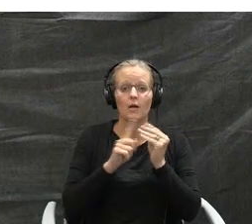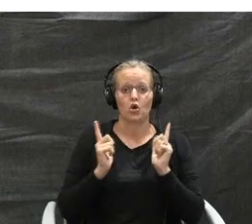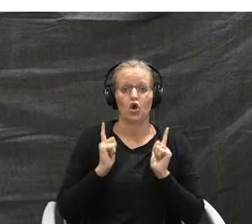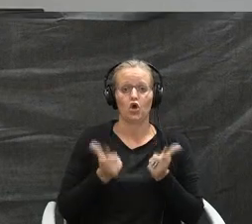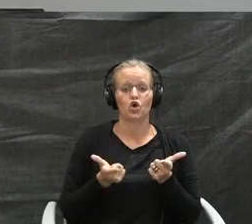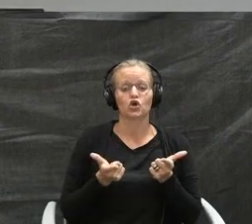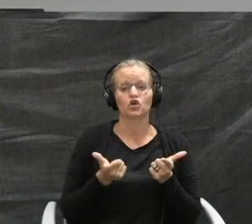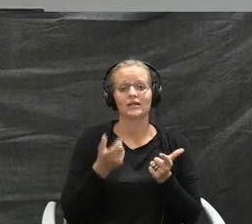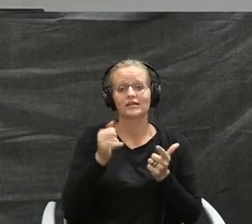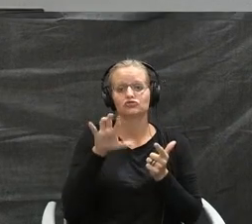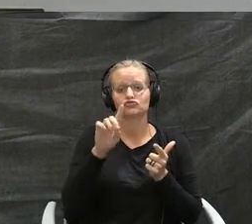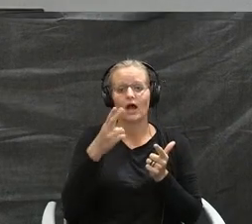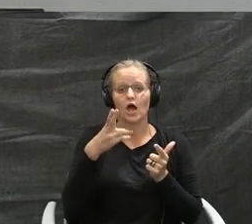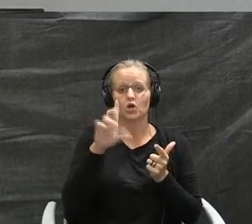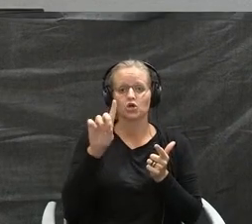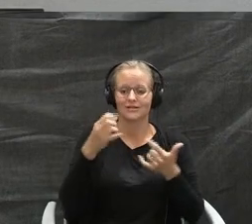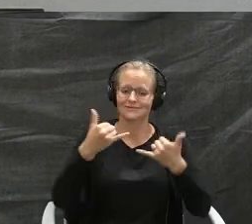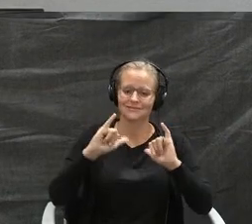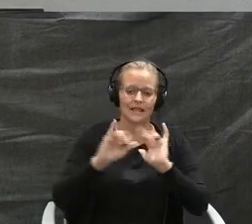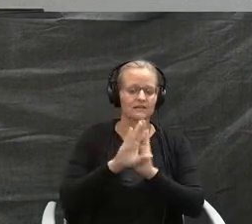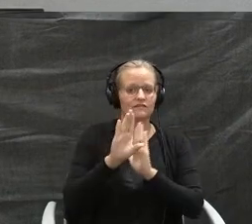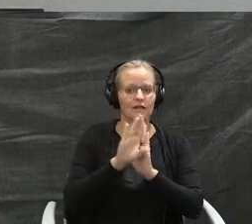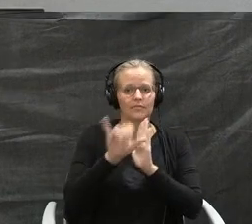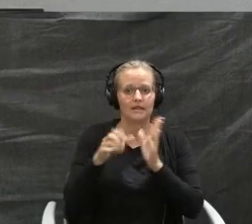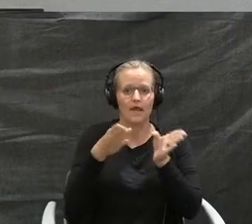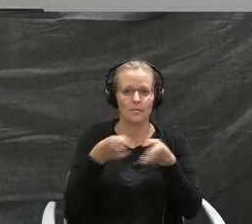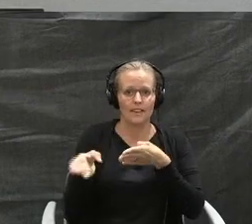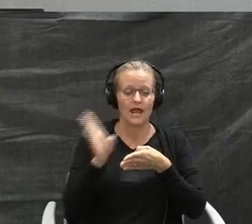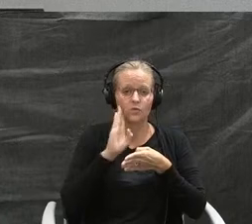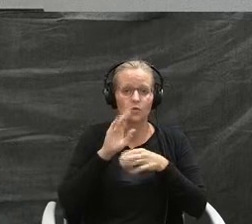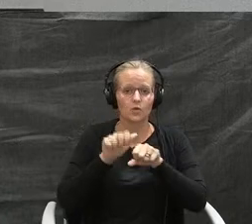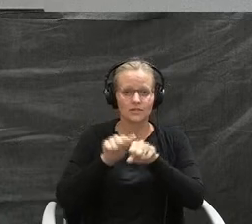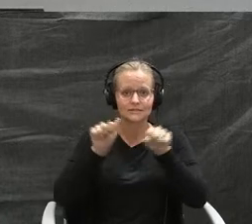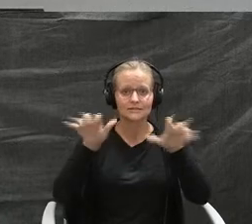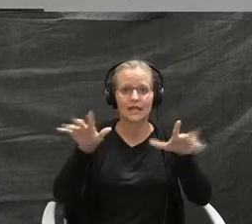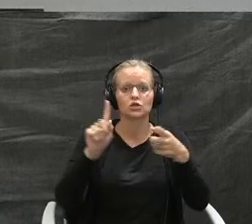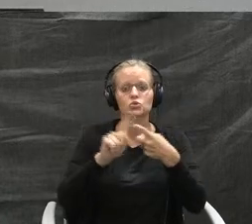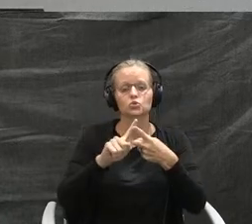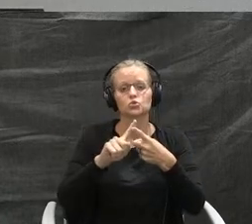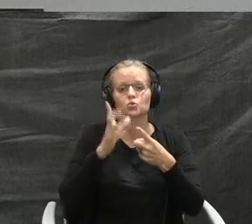parents very soon. We want to have it in person as much as